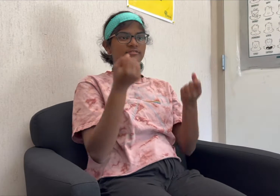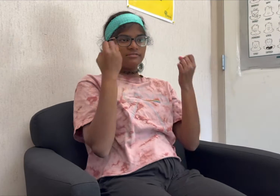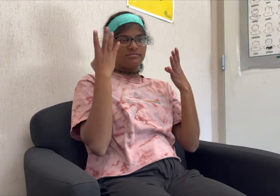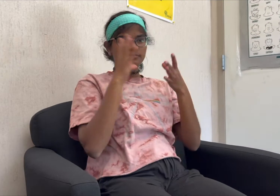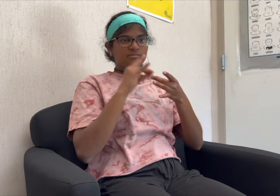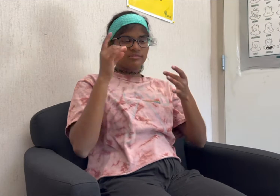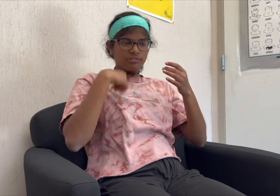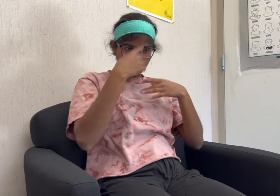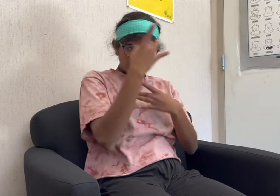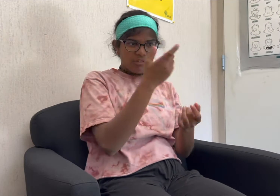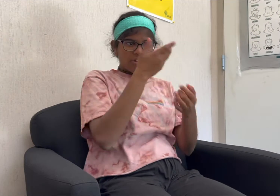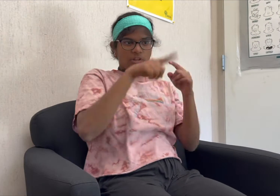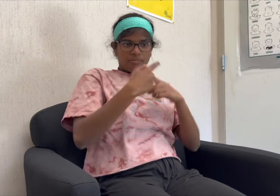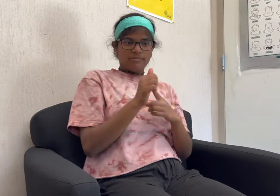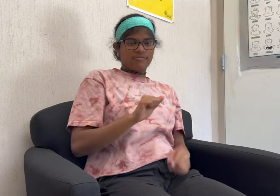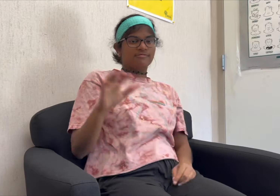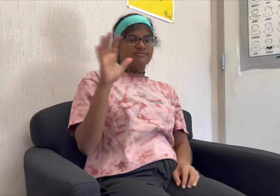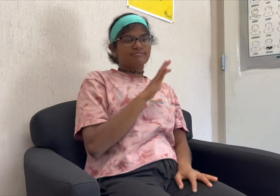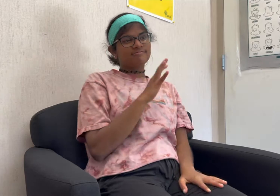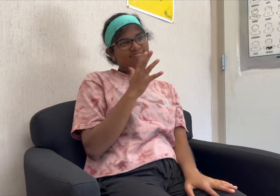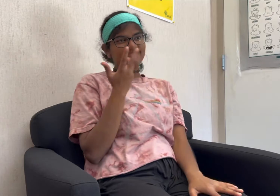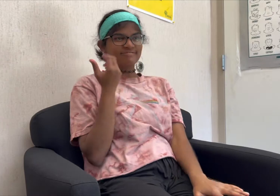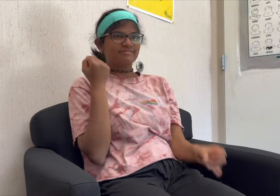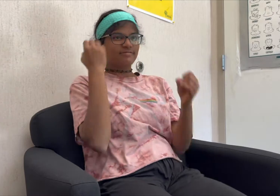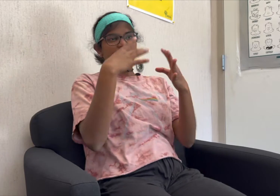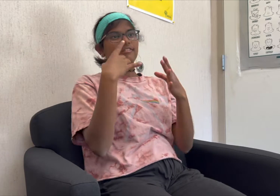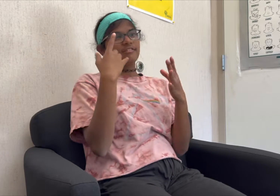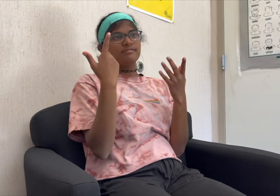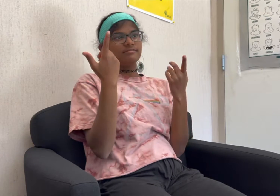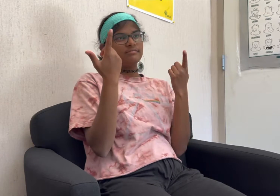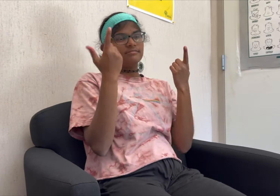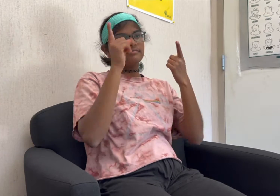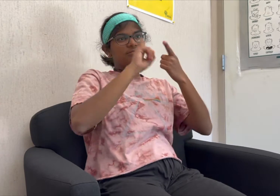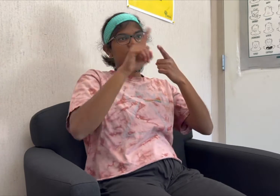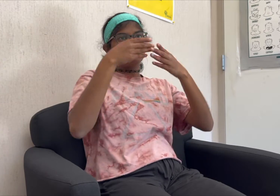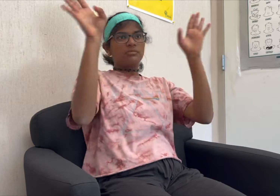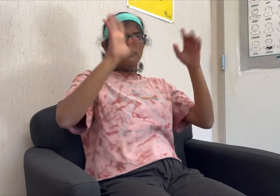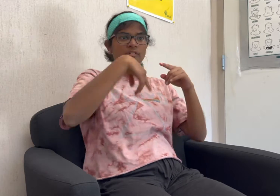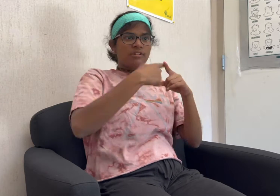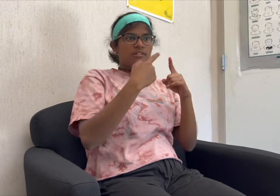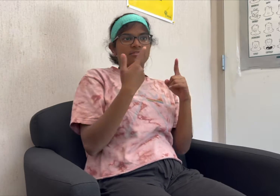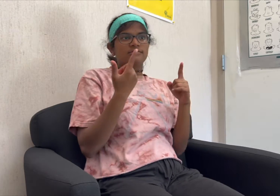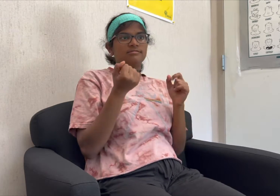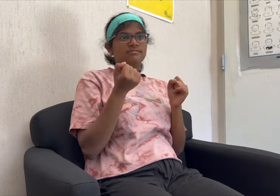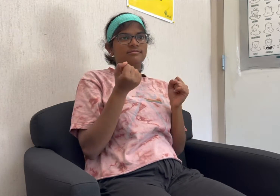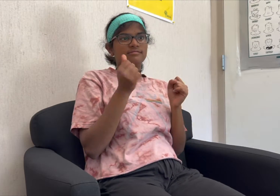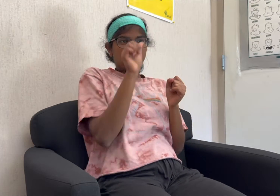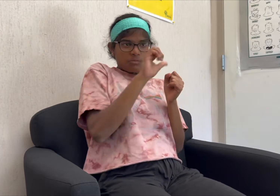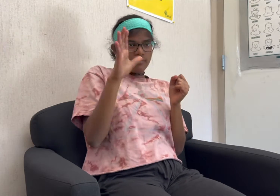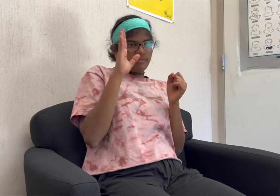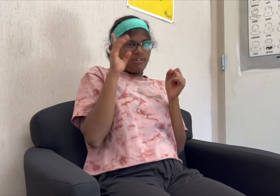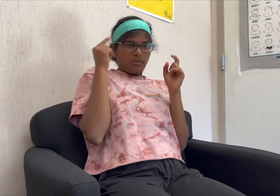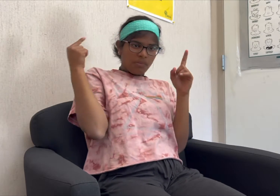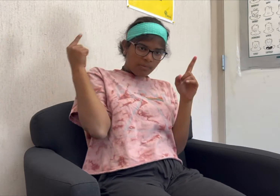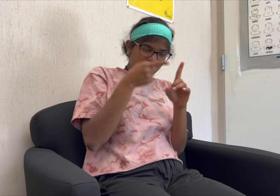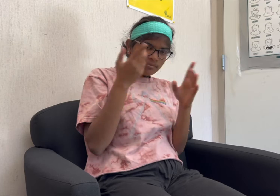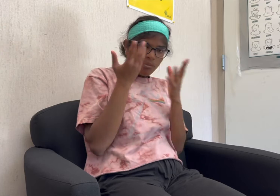CK's story as an Asian person was very interesting. There were many points of how being